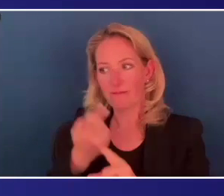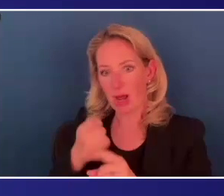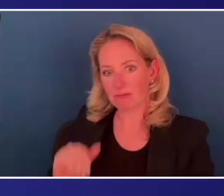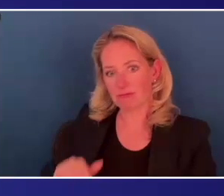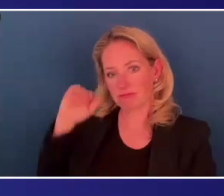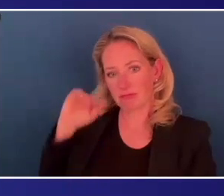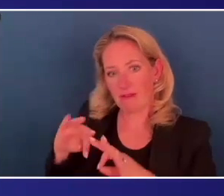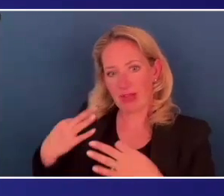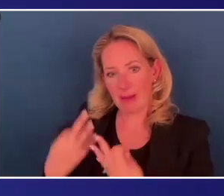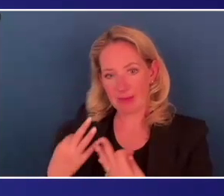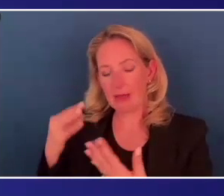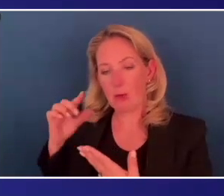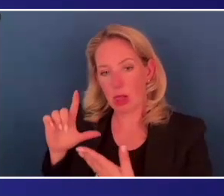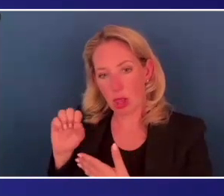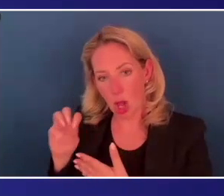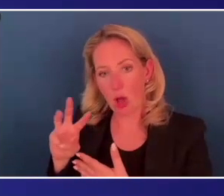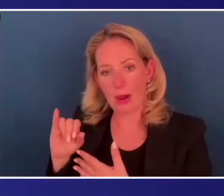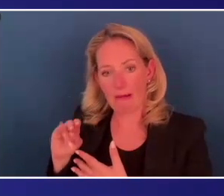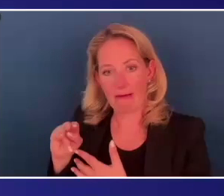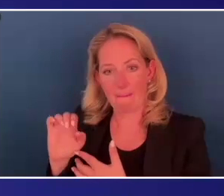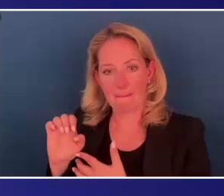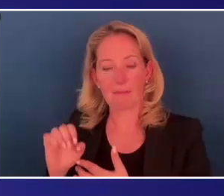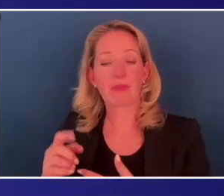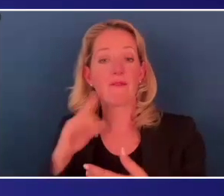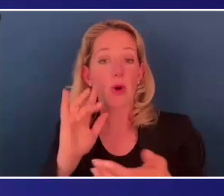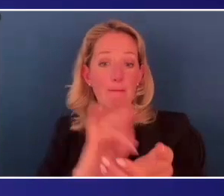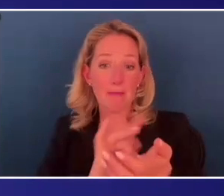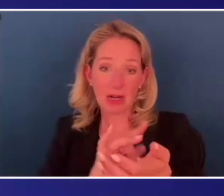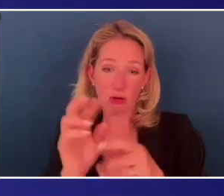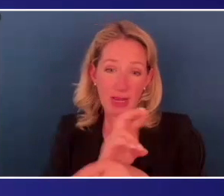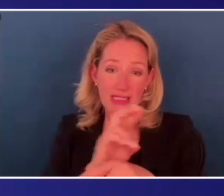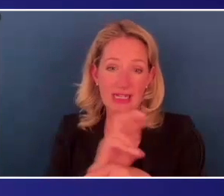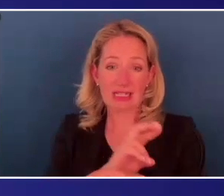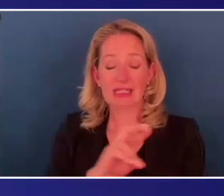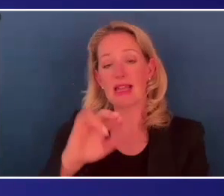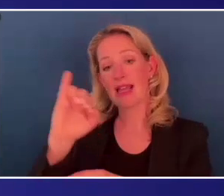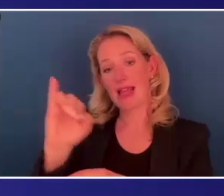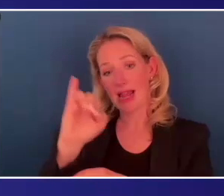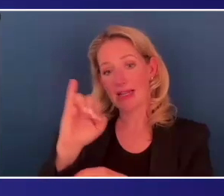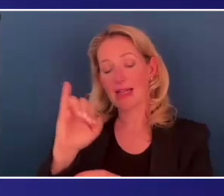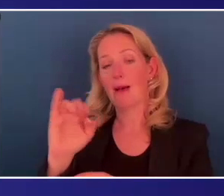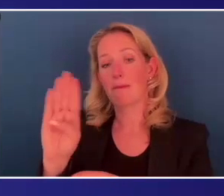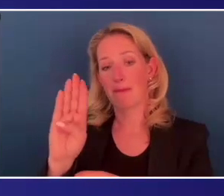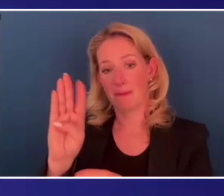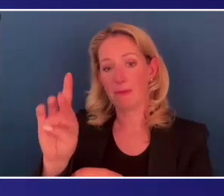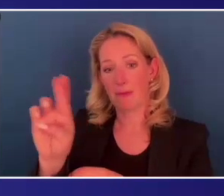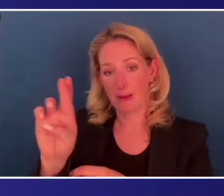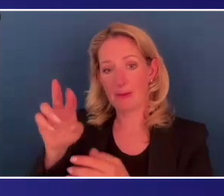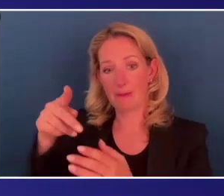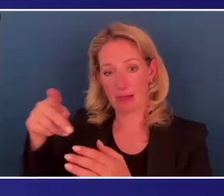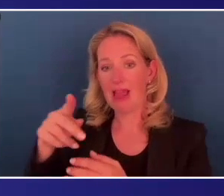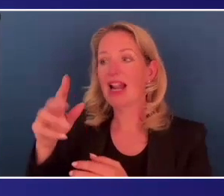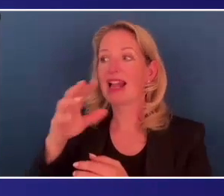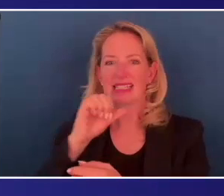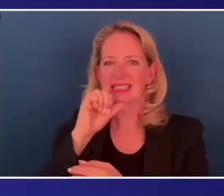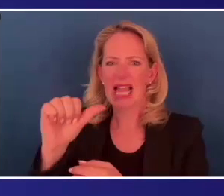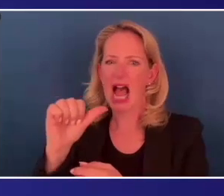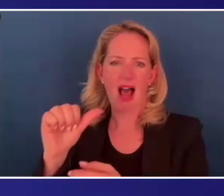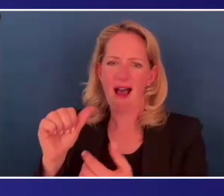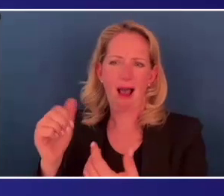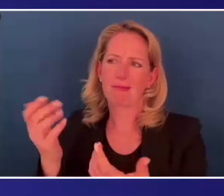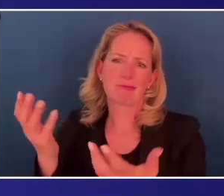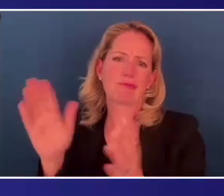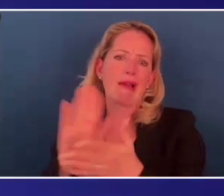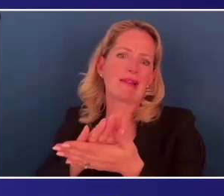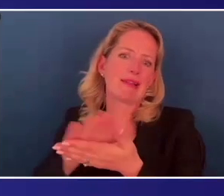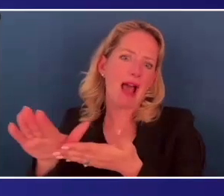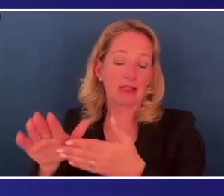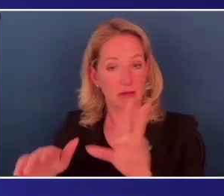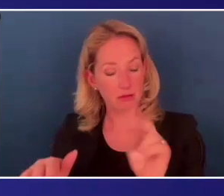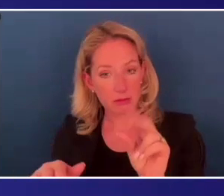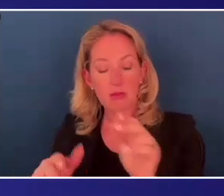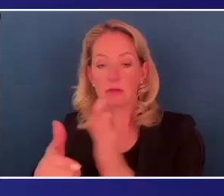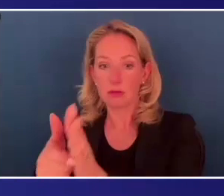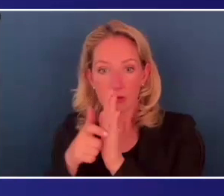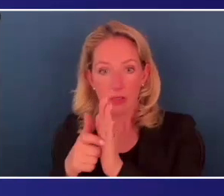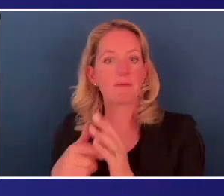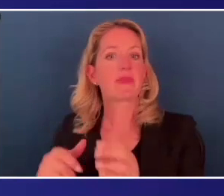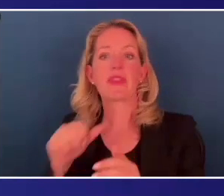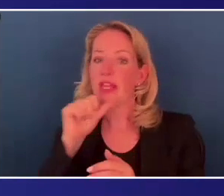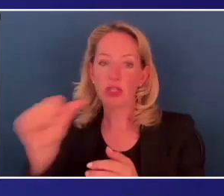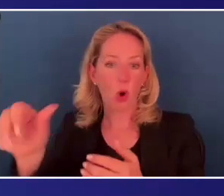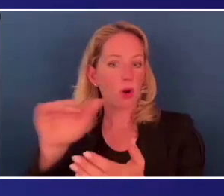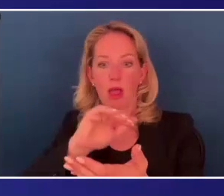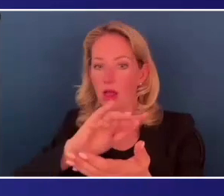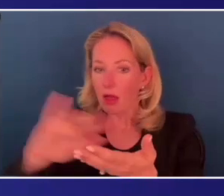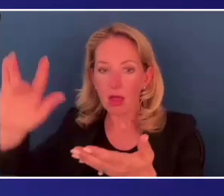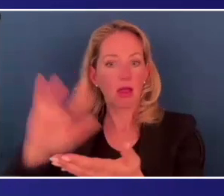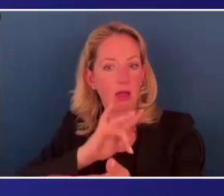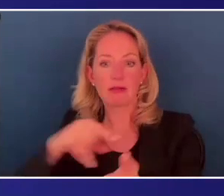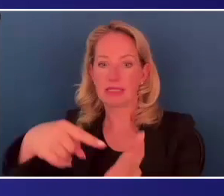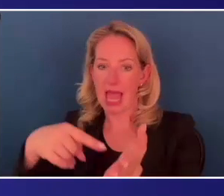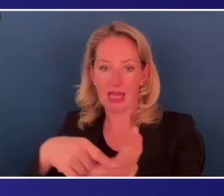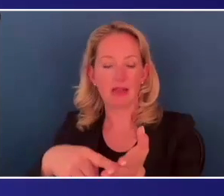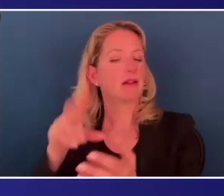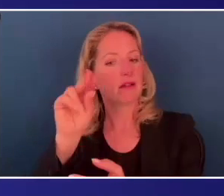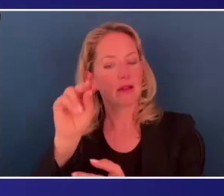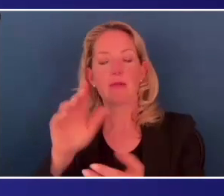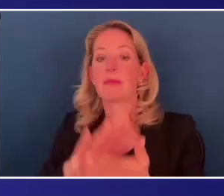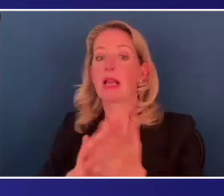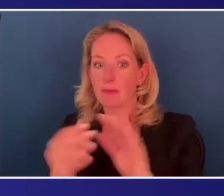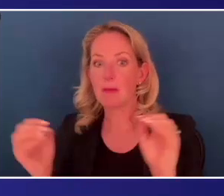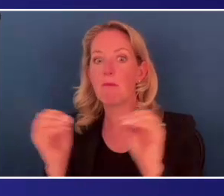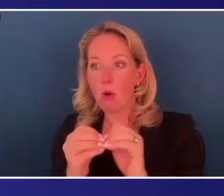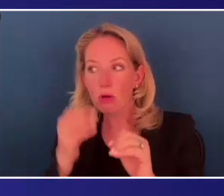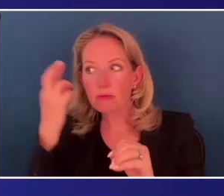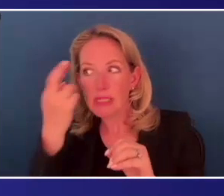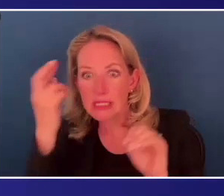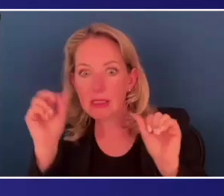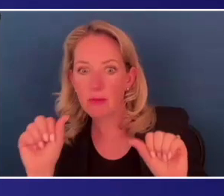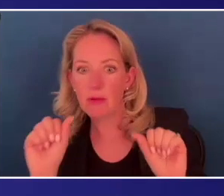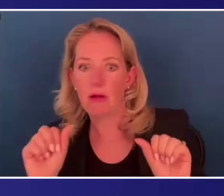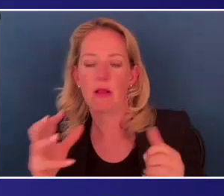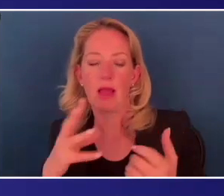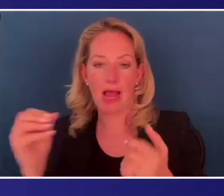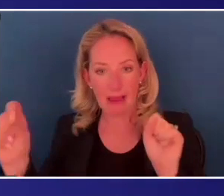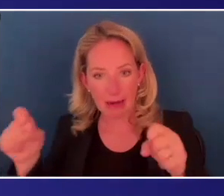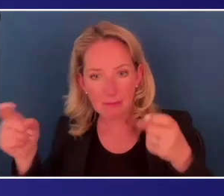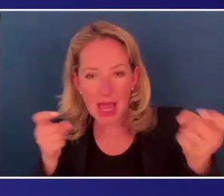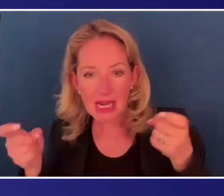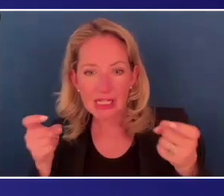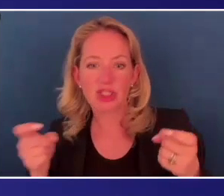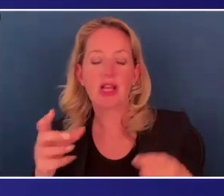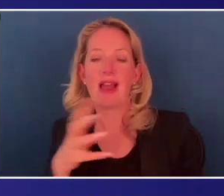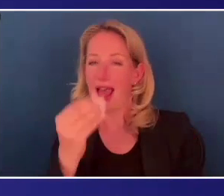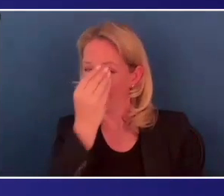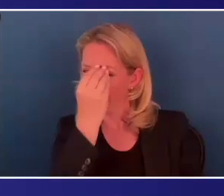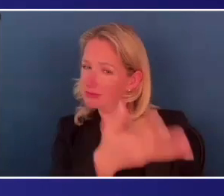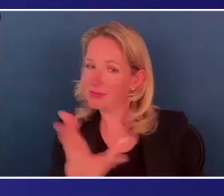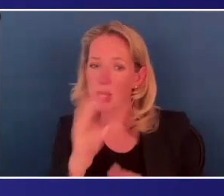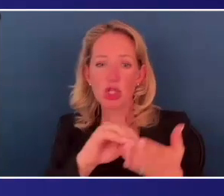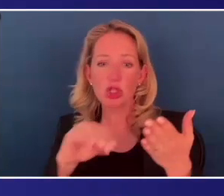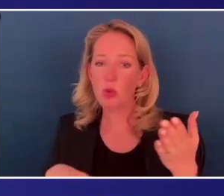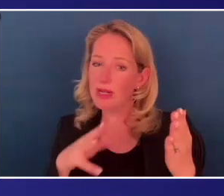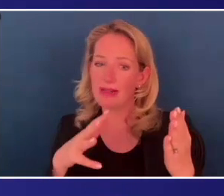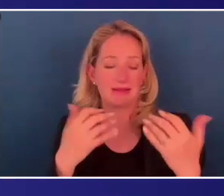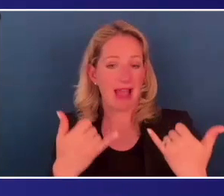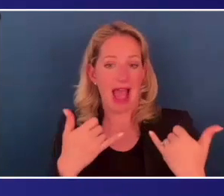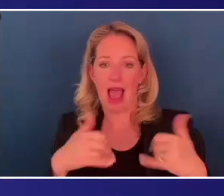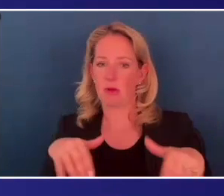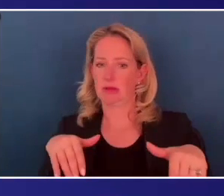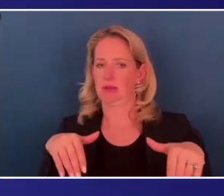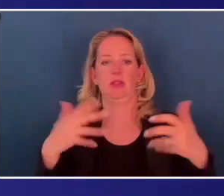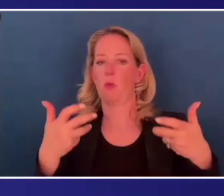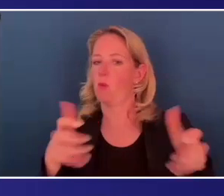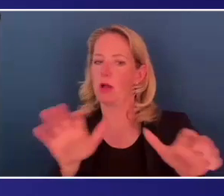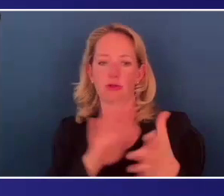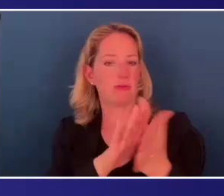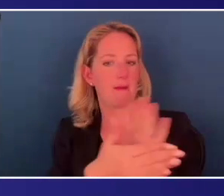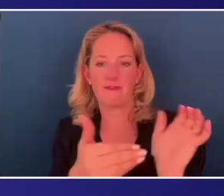They don't erase the debt, they make it more manageable and it acknowledges the reality that students are increasingly avoiding becoming a position.